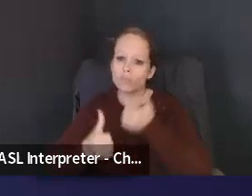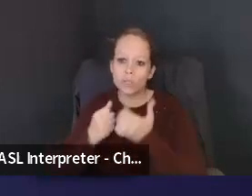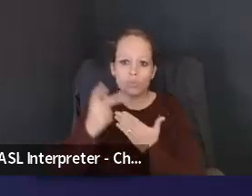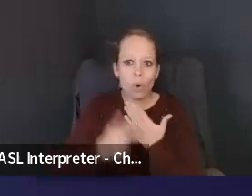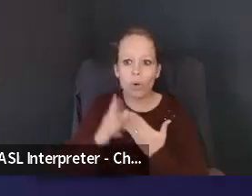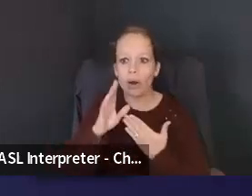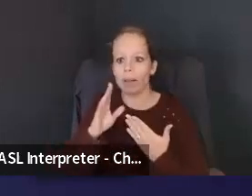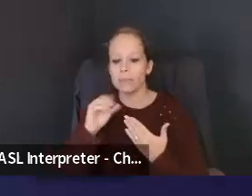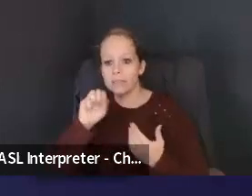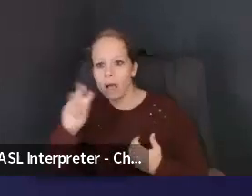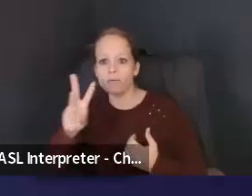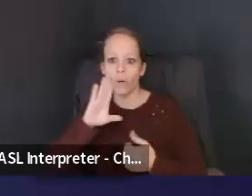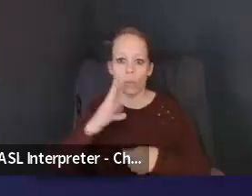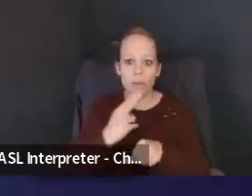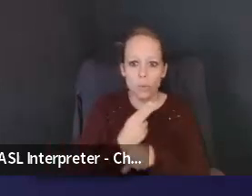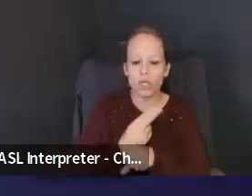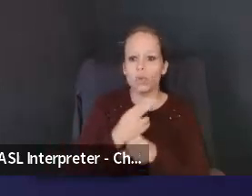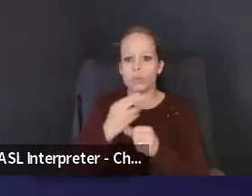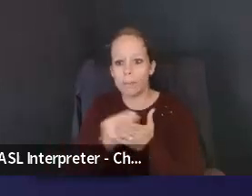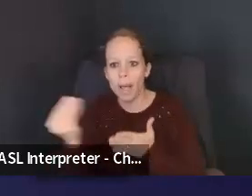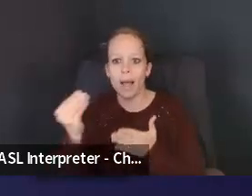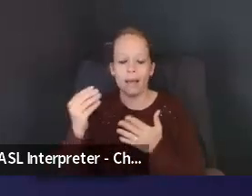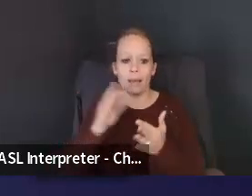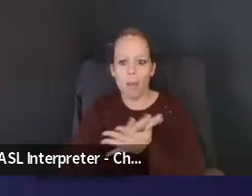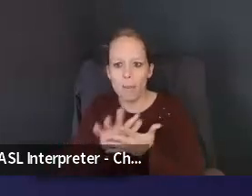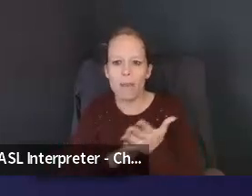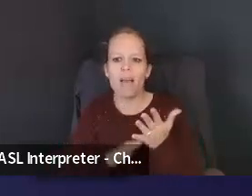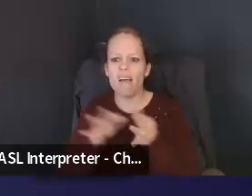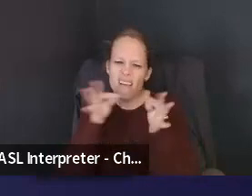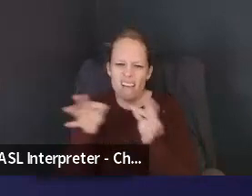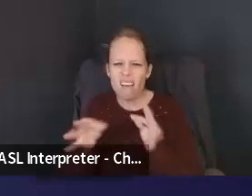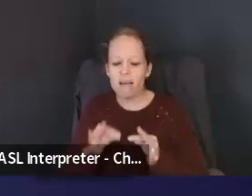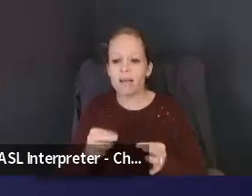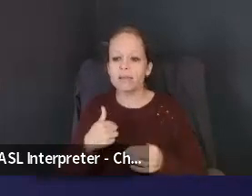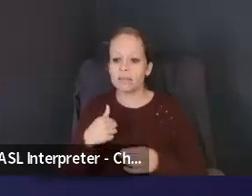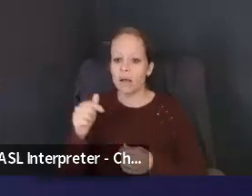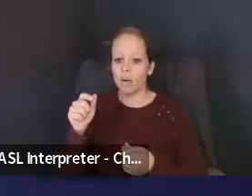we're going to utilize them. It's not just, you know, I need Dr. Gooden and Dr. Rumrill to help me